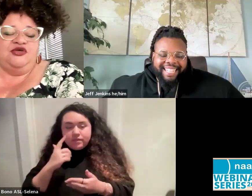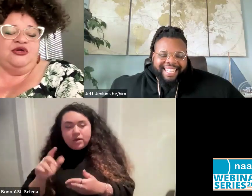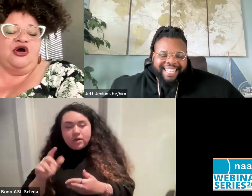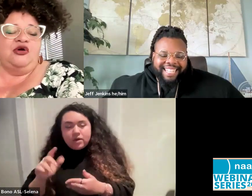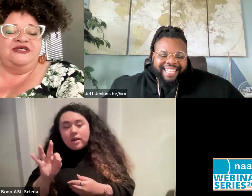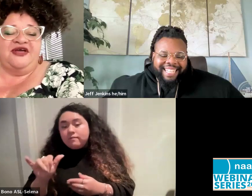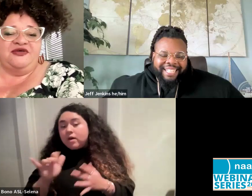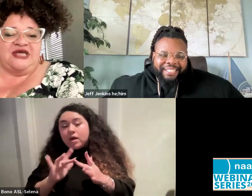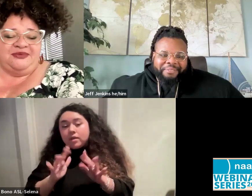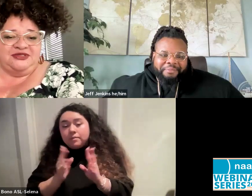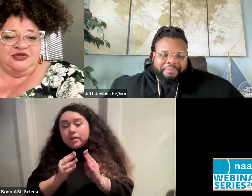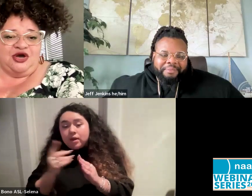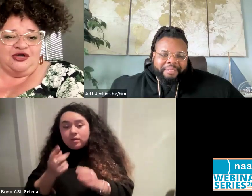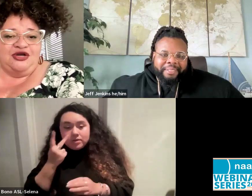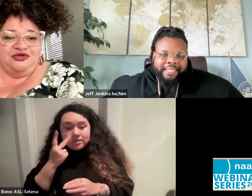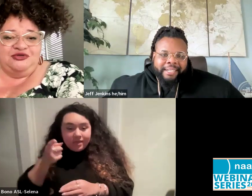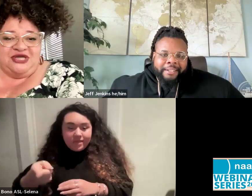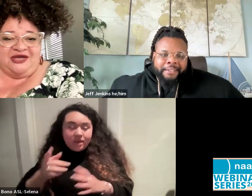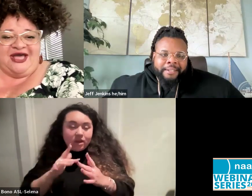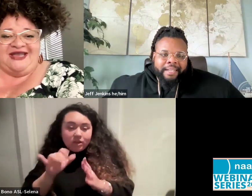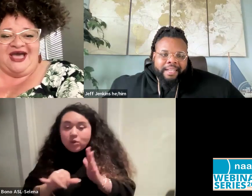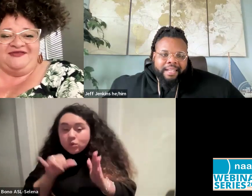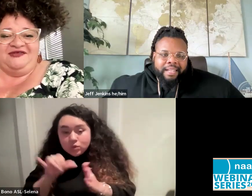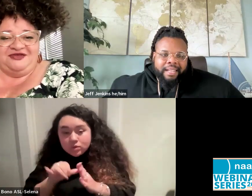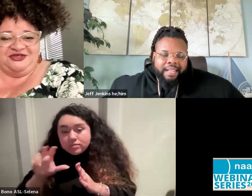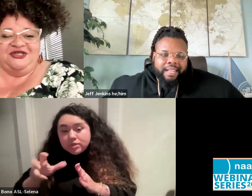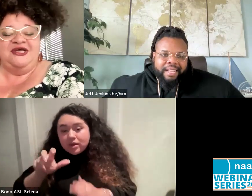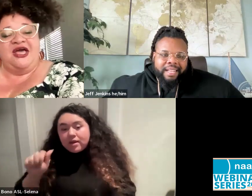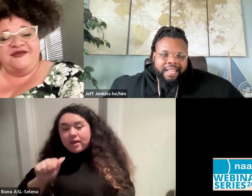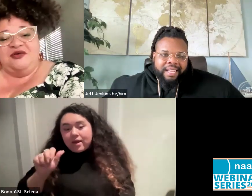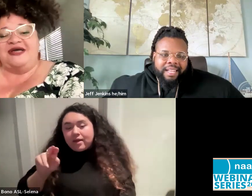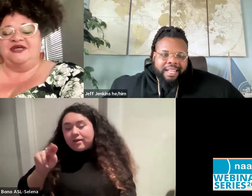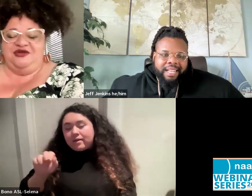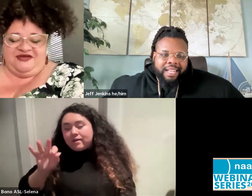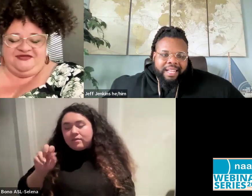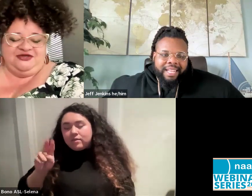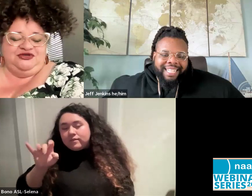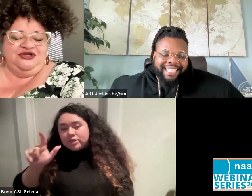You can always find those episodes on our YouTube channel at NAAFA Official and follow us on your favorite social.